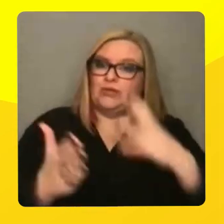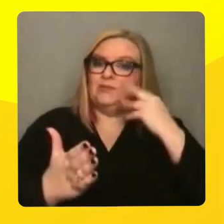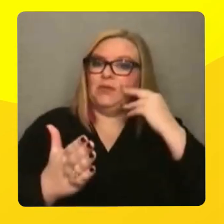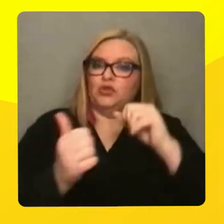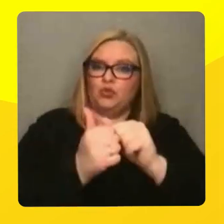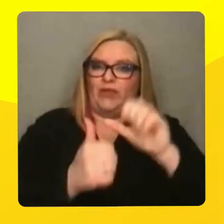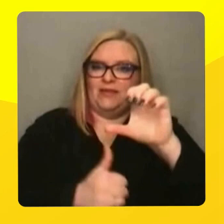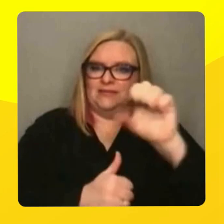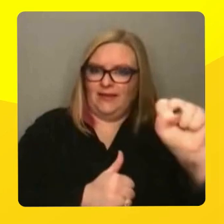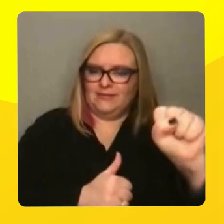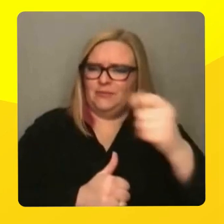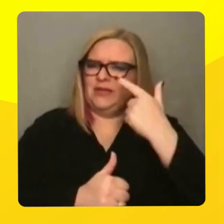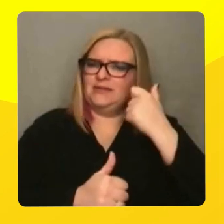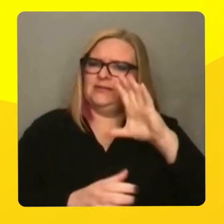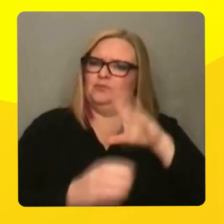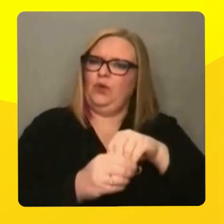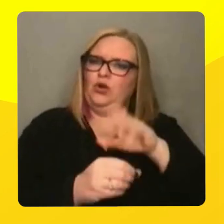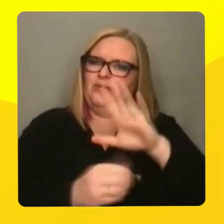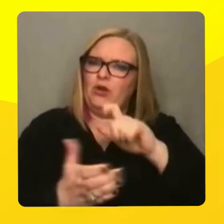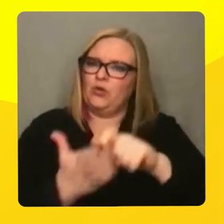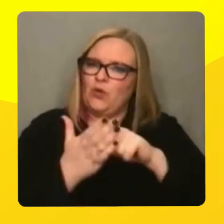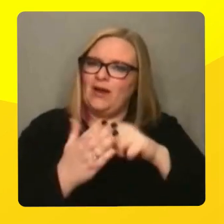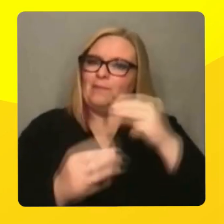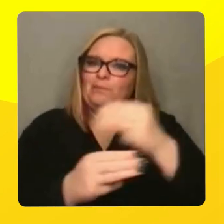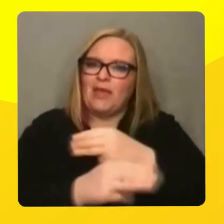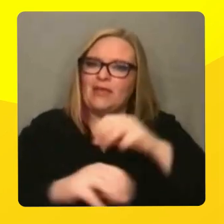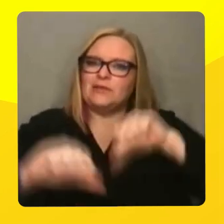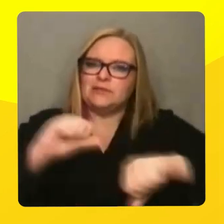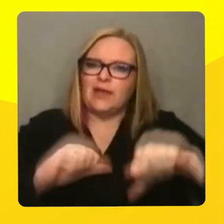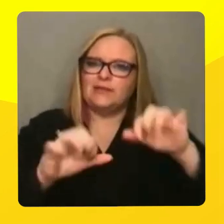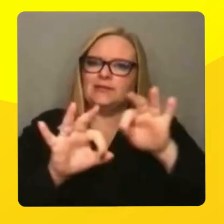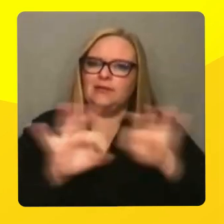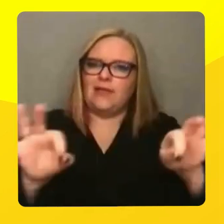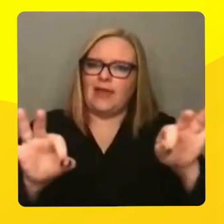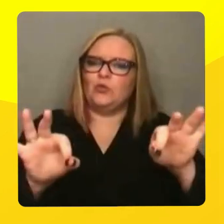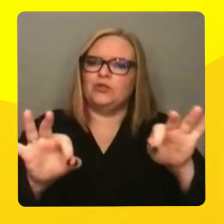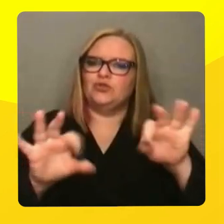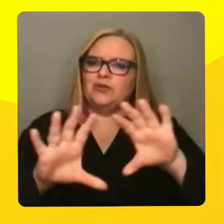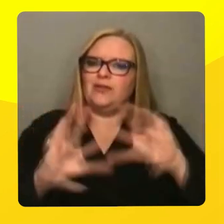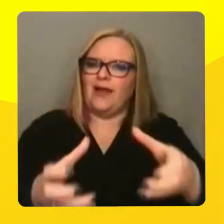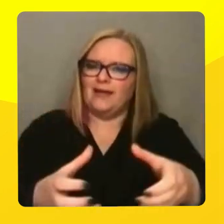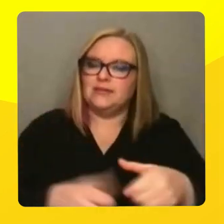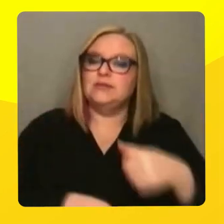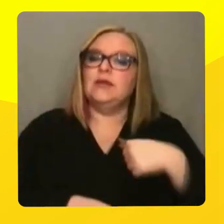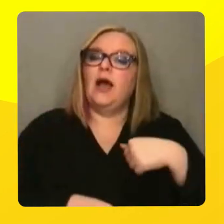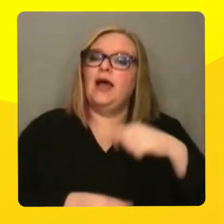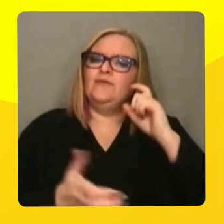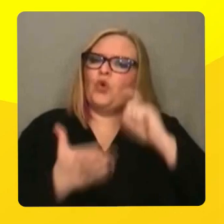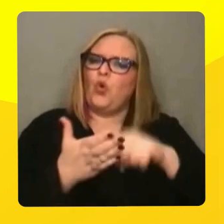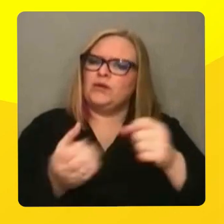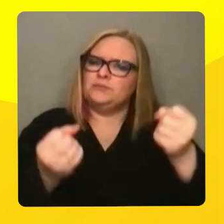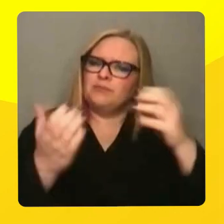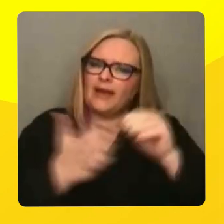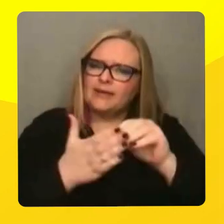part of the required math, science and language arts classes. I've seen many students pursue standalone computer science